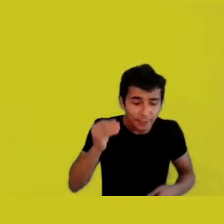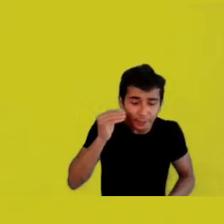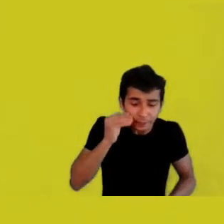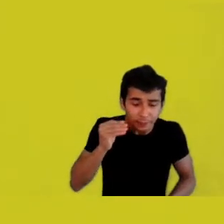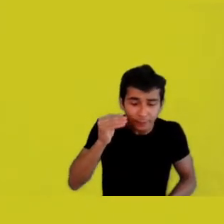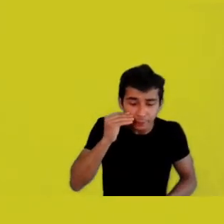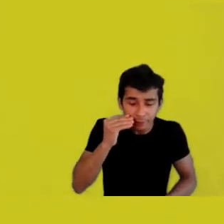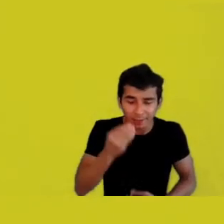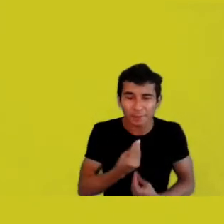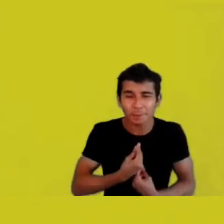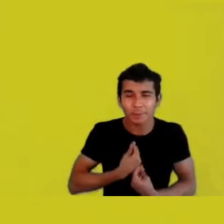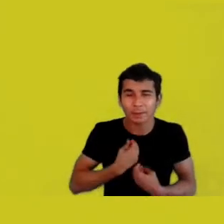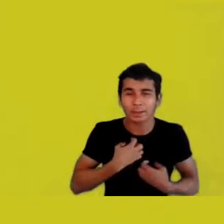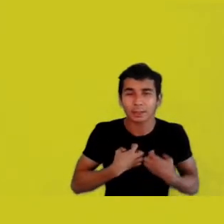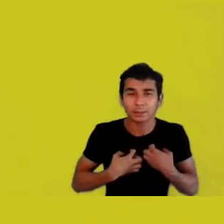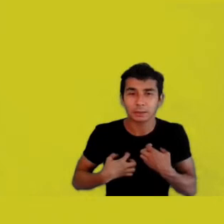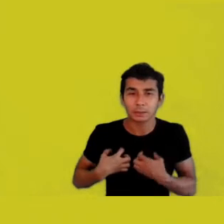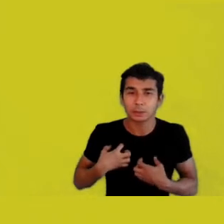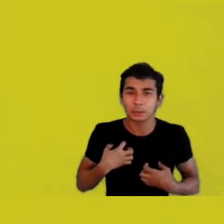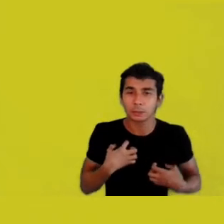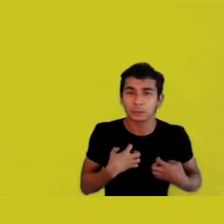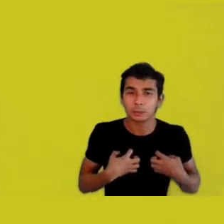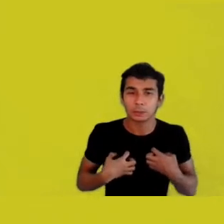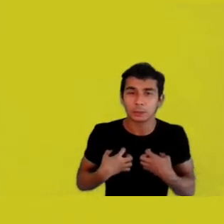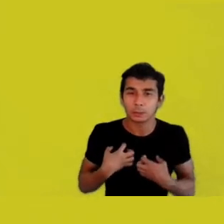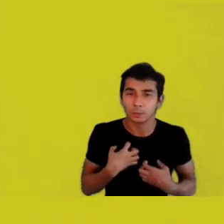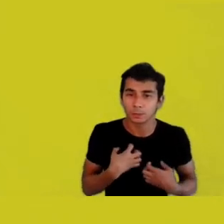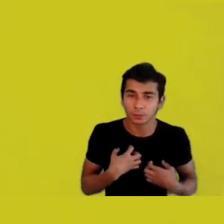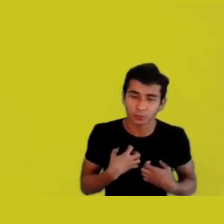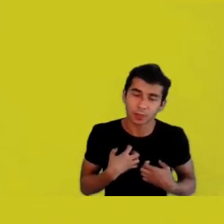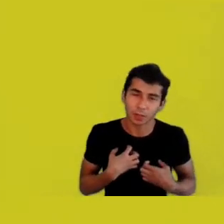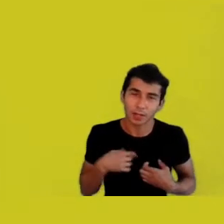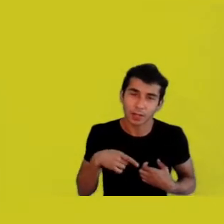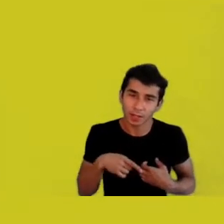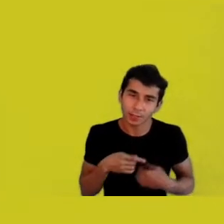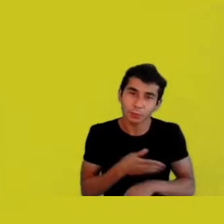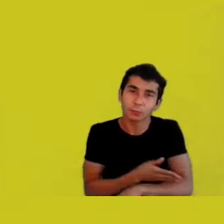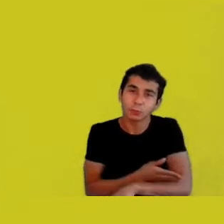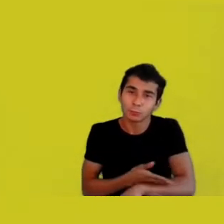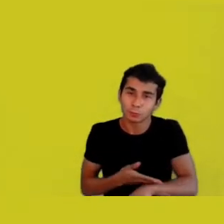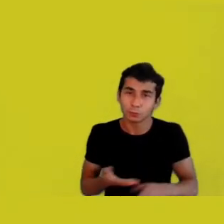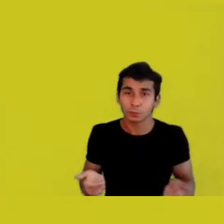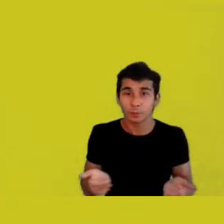The question, then, is restoring its bases and its ethics,